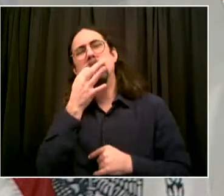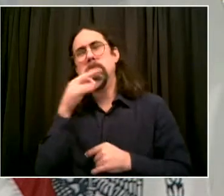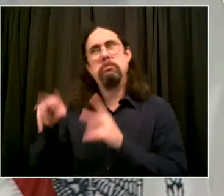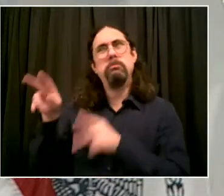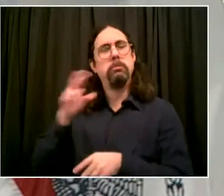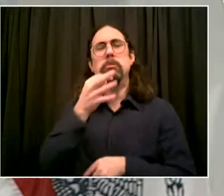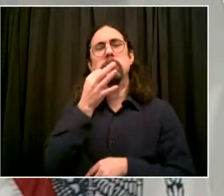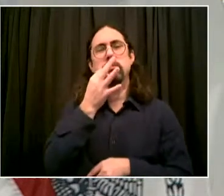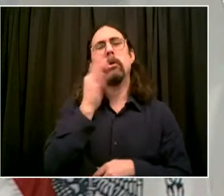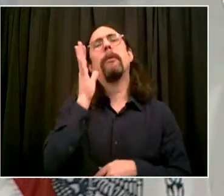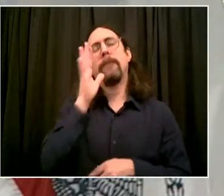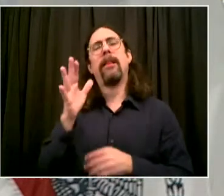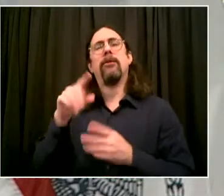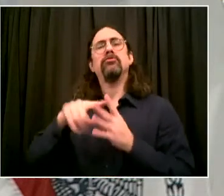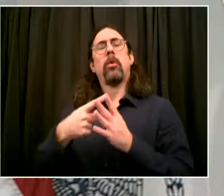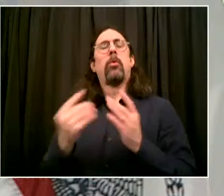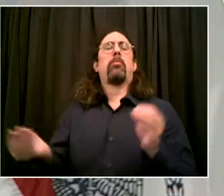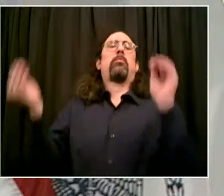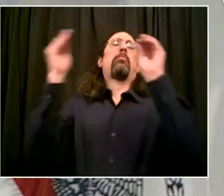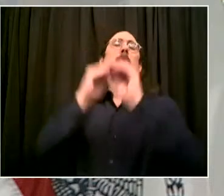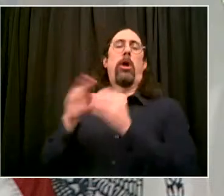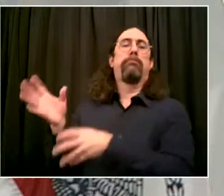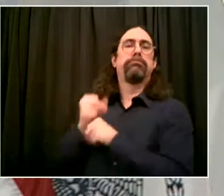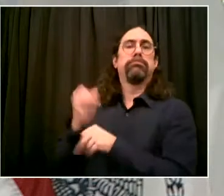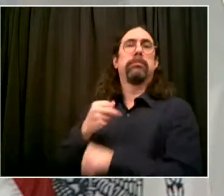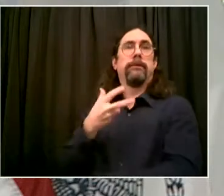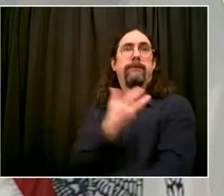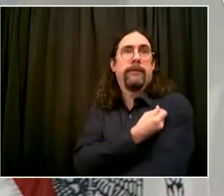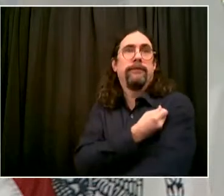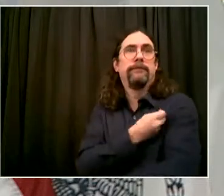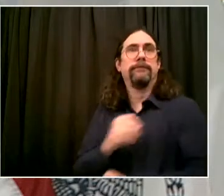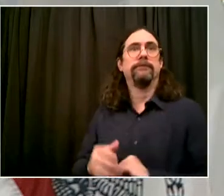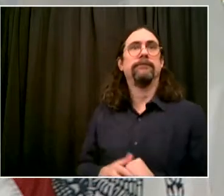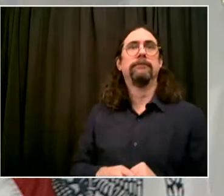SEEININING LAOTO OF THOSE CATEGORIES REAL HESITANCY. WE VHAE SOME